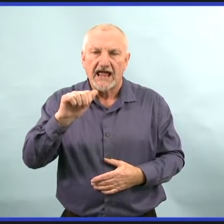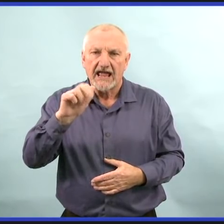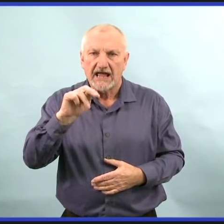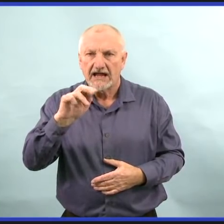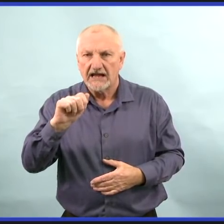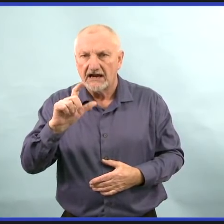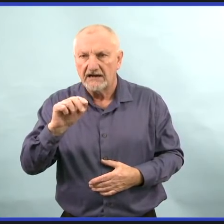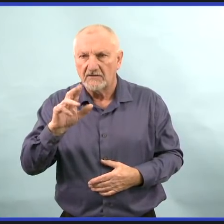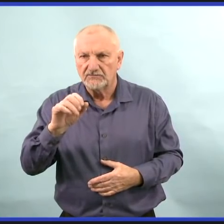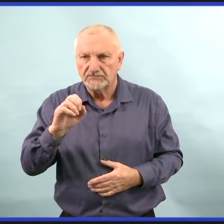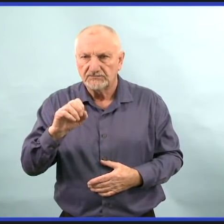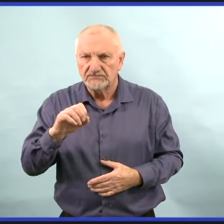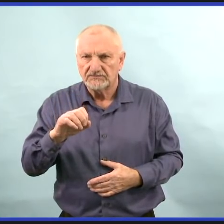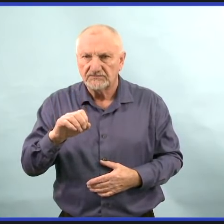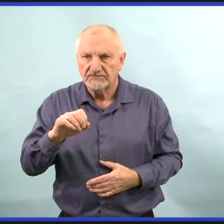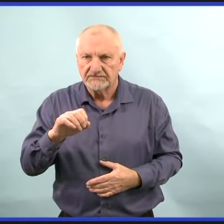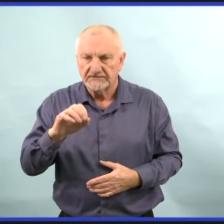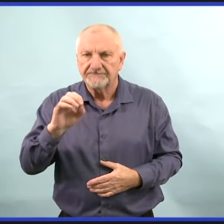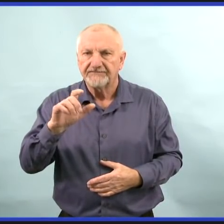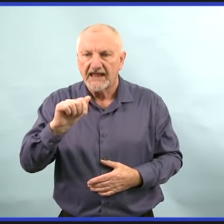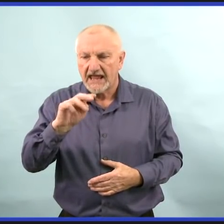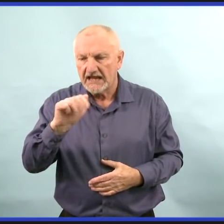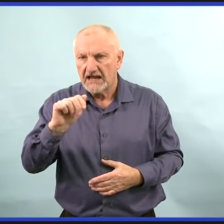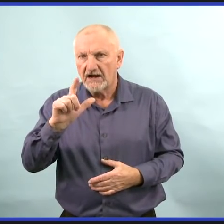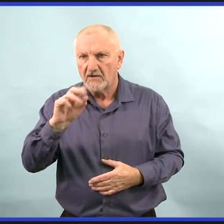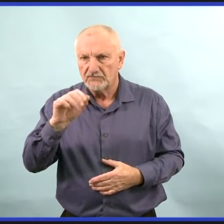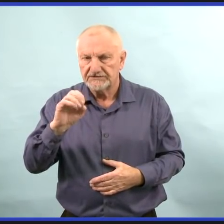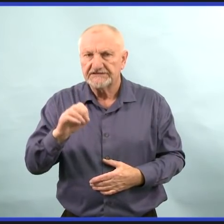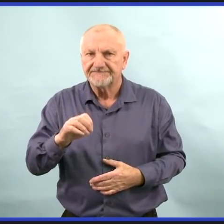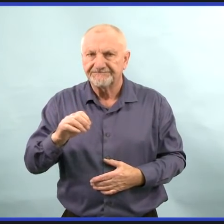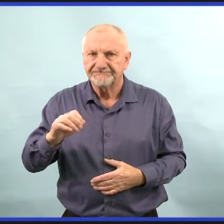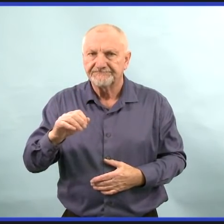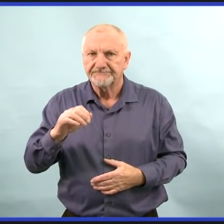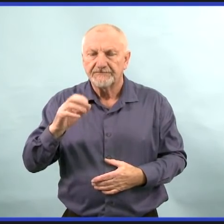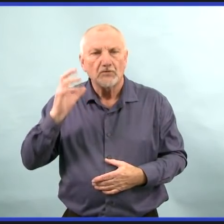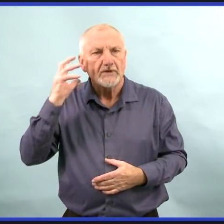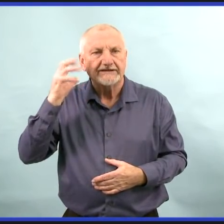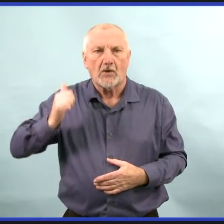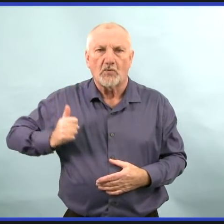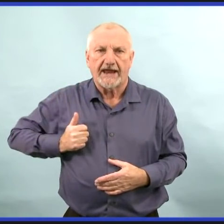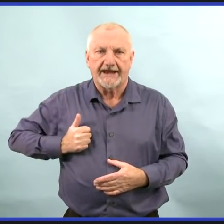omicron variant in manitoba and you are pretty optimistic but have you already